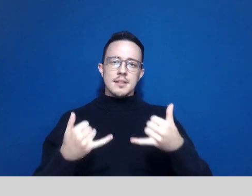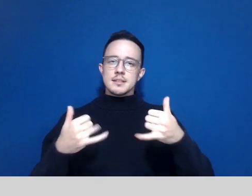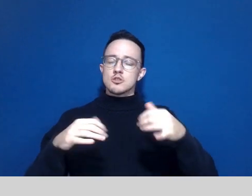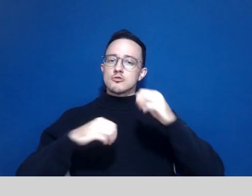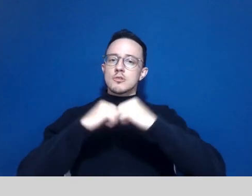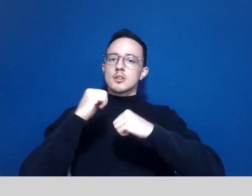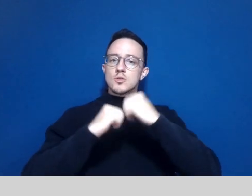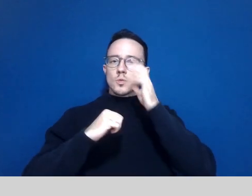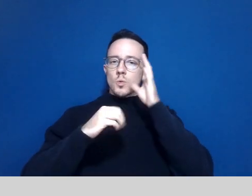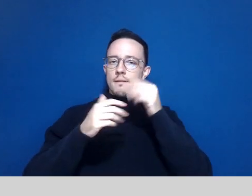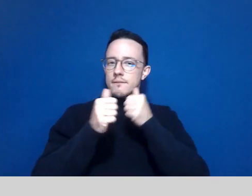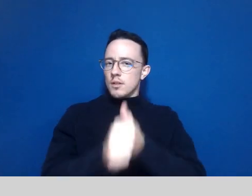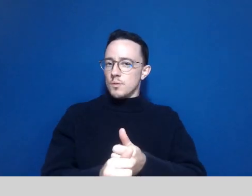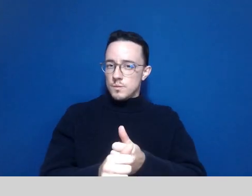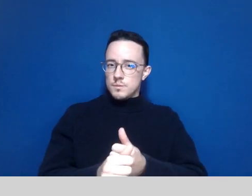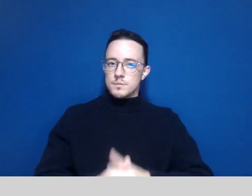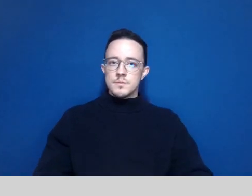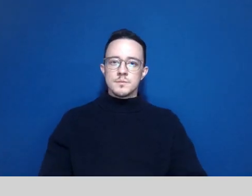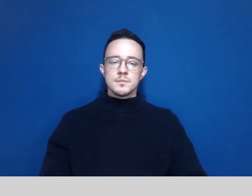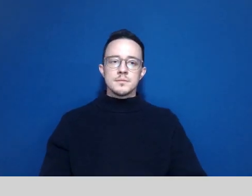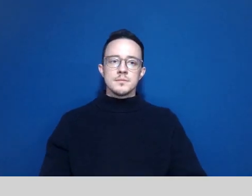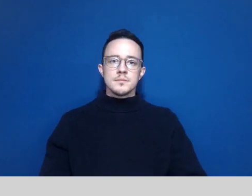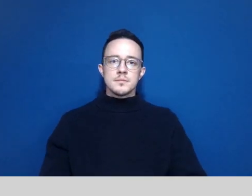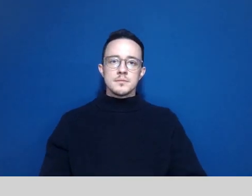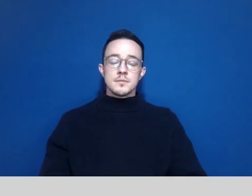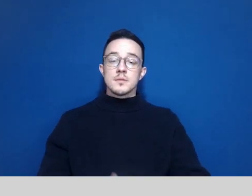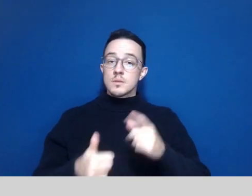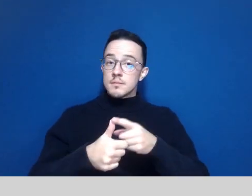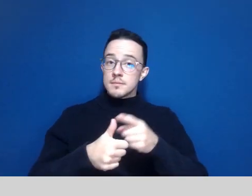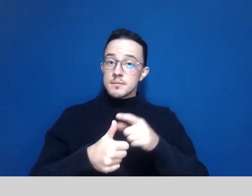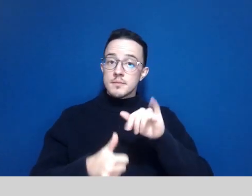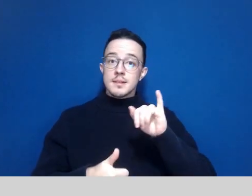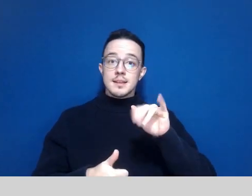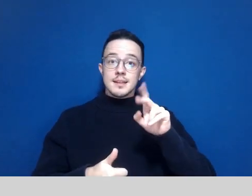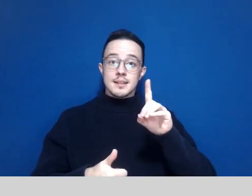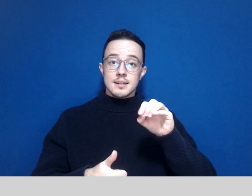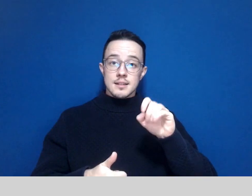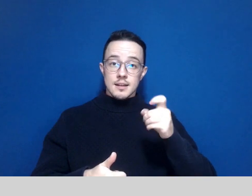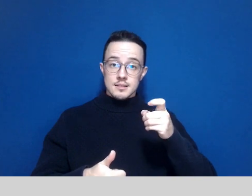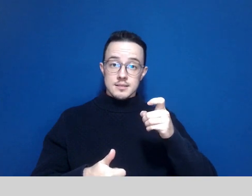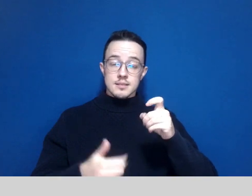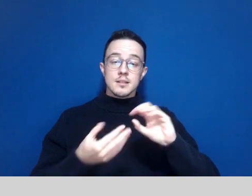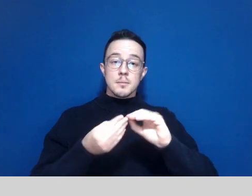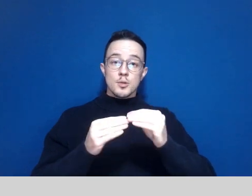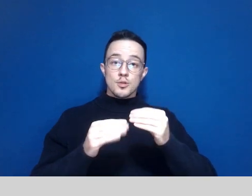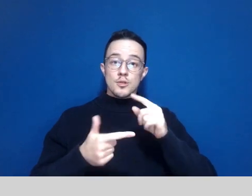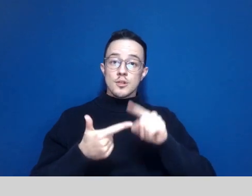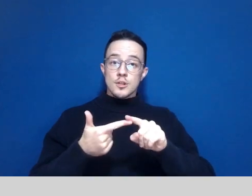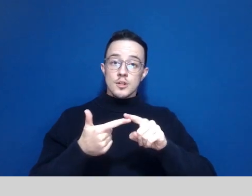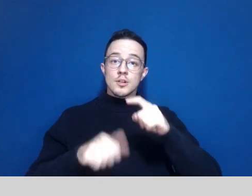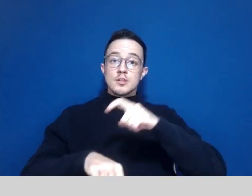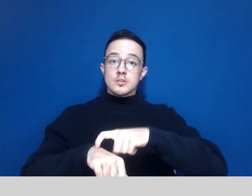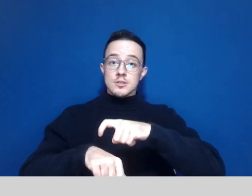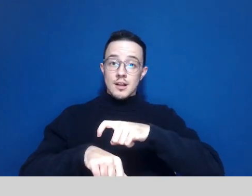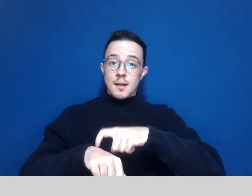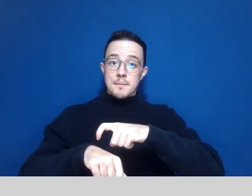but ultimately this format. Everything will follow this format. It'll follow an index number, your start time